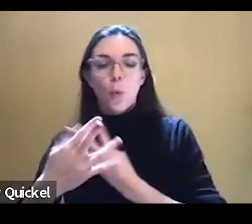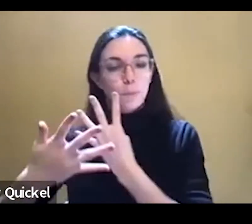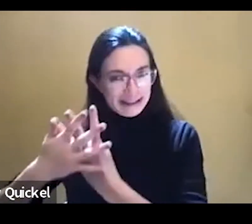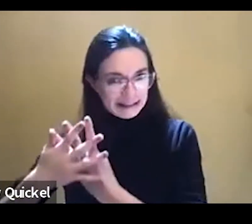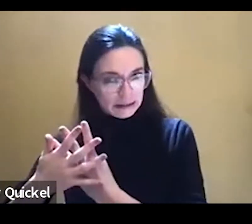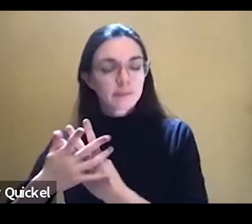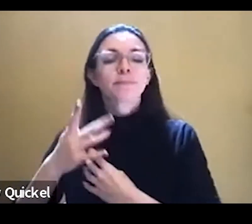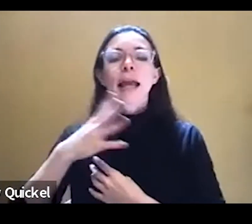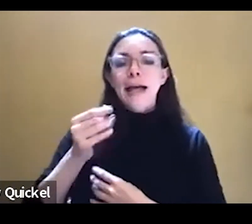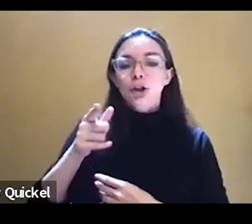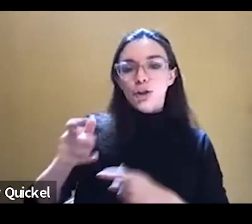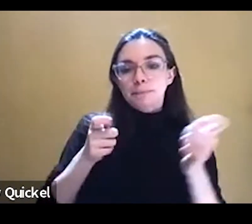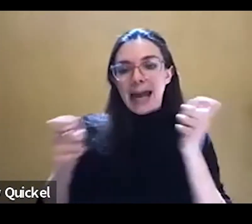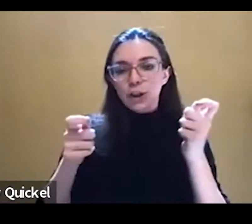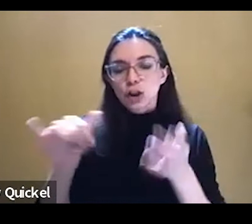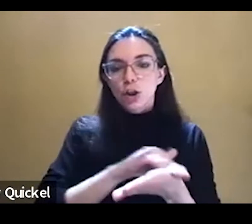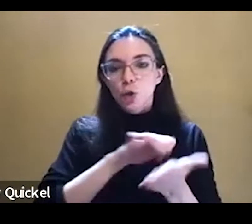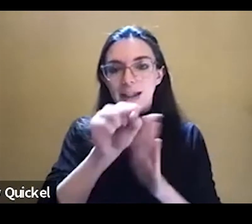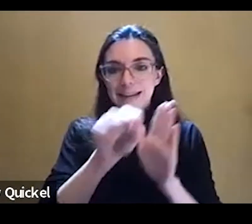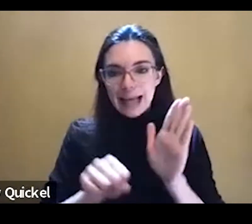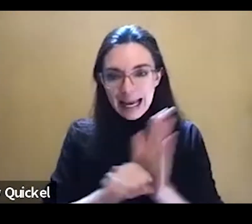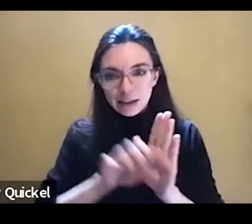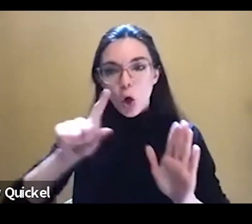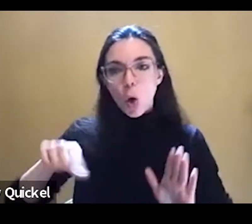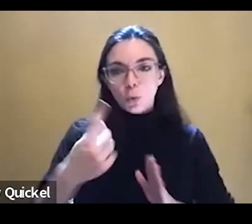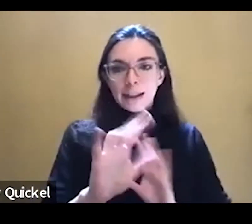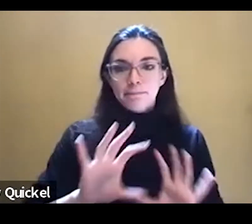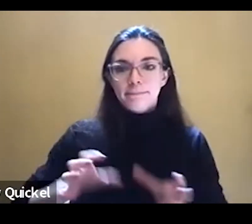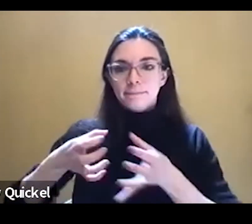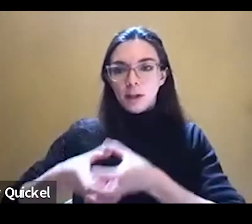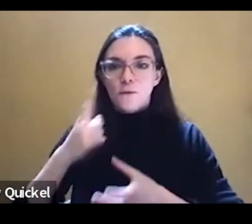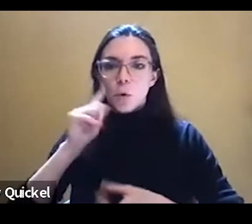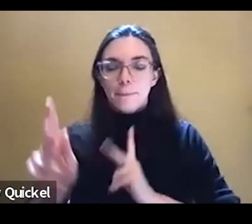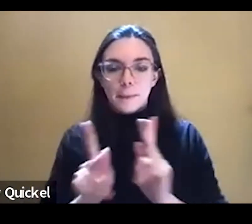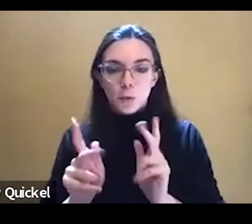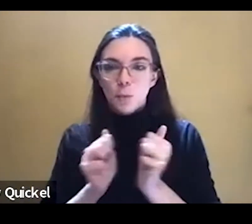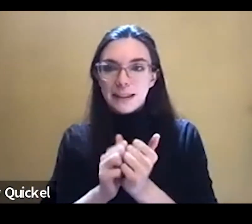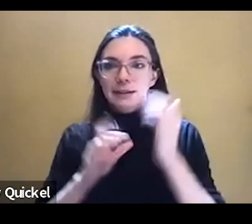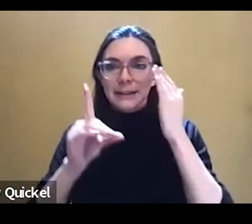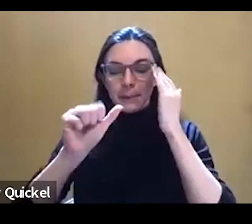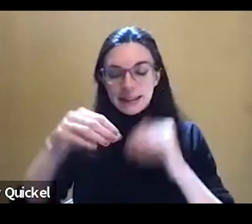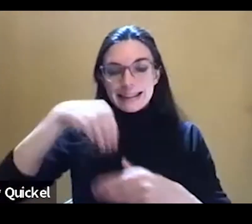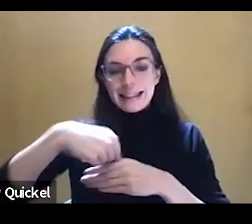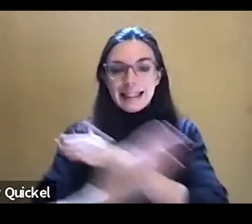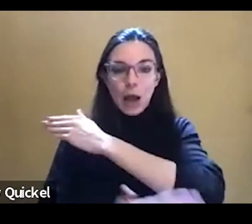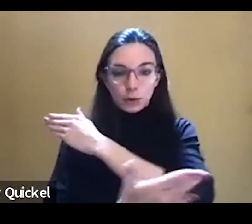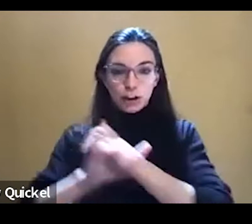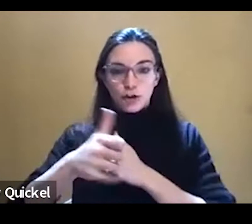jails and prison and manages New York State's only coalition of advocate for people with disability in county jails.